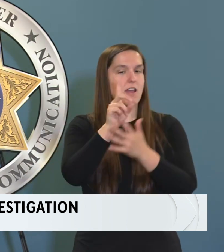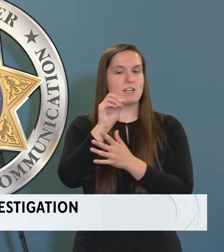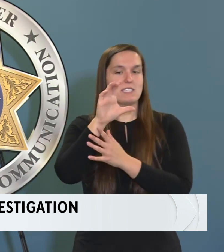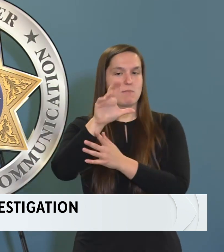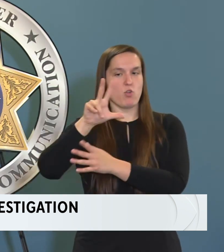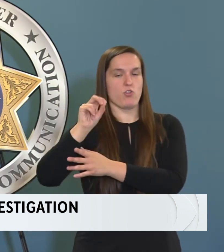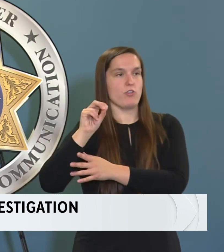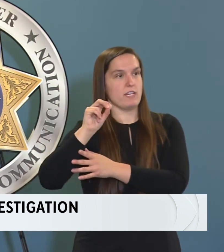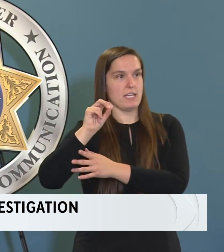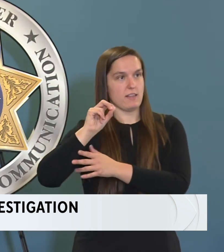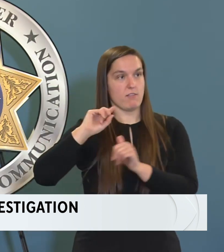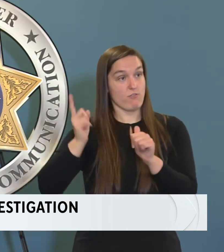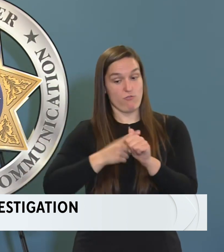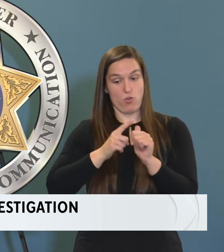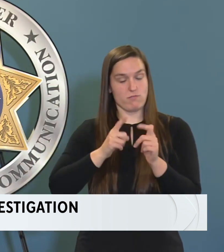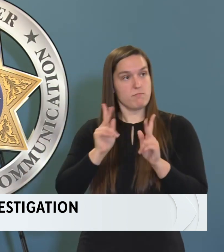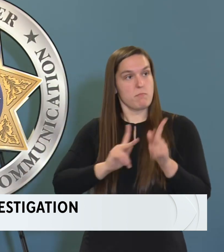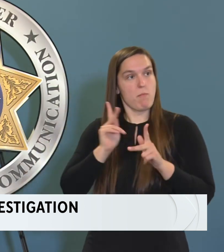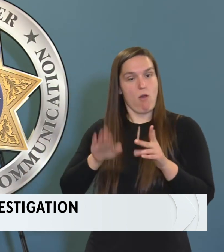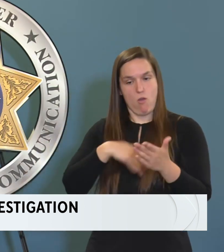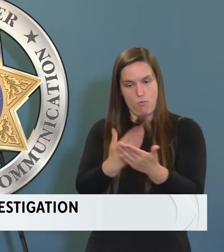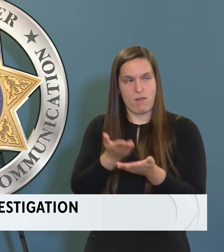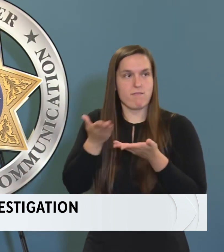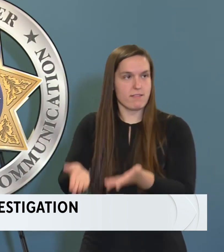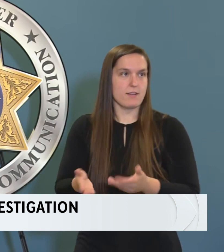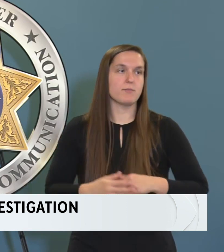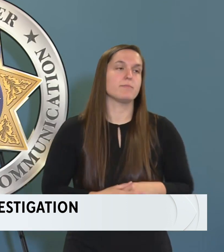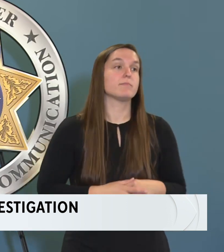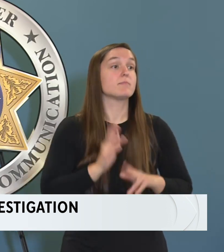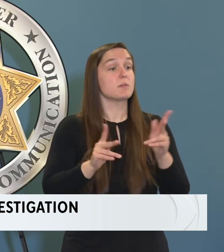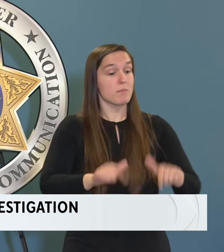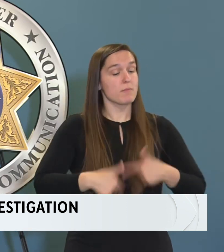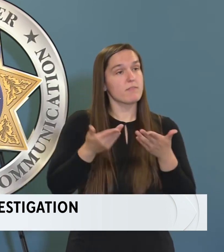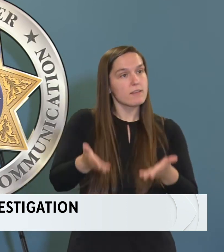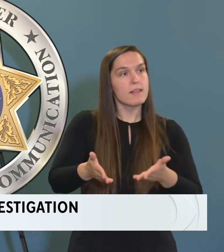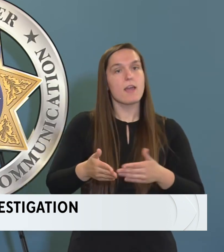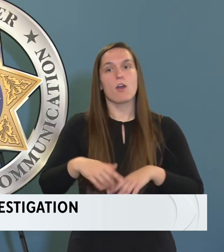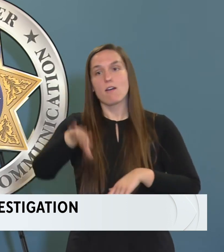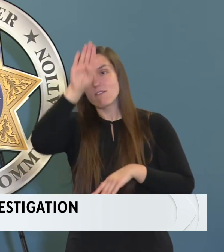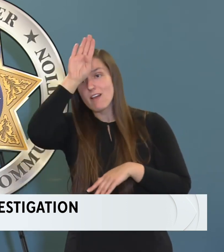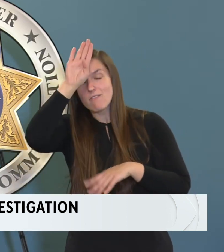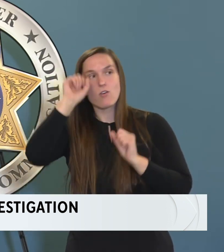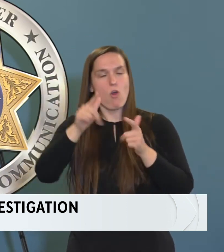EXCAVATION OF THE SHED DISCOVERED THAT THERE WAS NO ELECTRICAL WIRING OR NOTHING WITHIN THE SHED ITSELF THAT COULD HAVE CAUSED THE FIRE OR CAUGHT FIRE BUT IT'S CLEAR THAT THAT WAS NOT ON FIRE ON